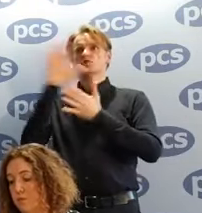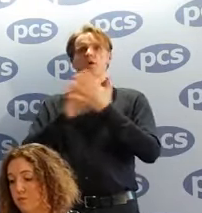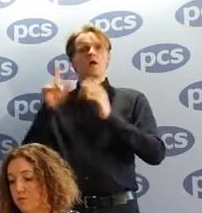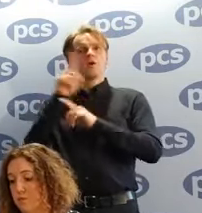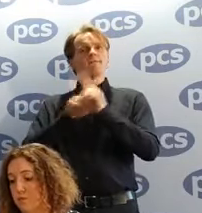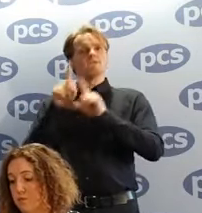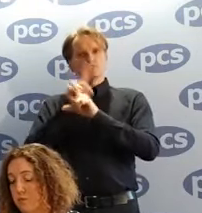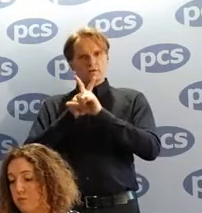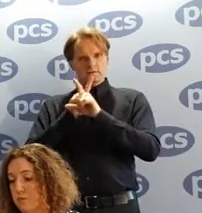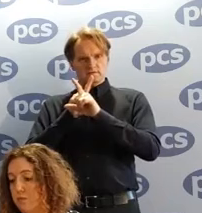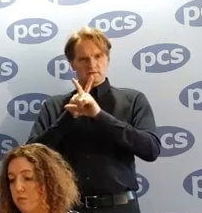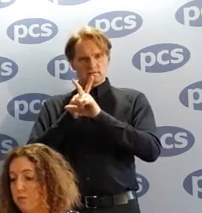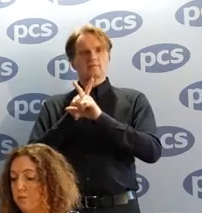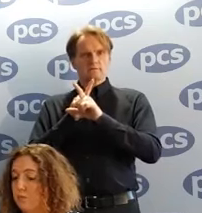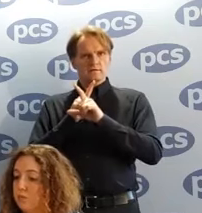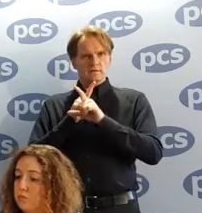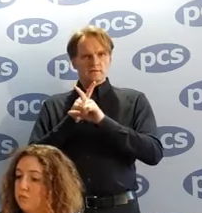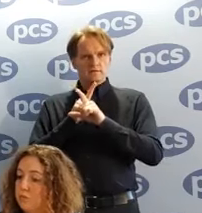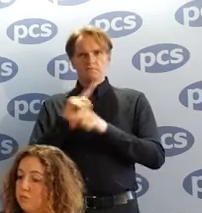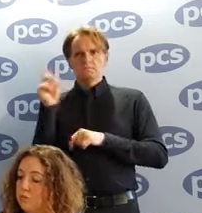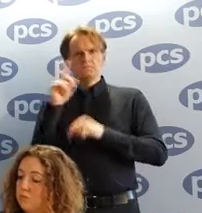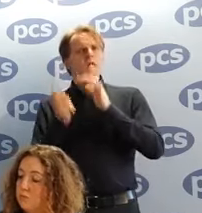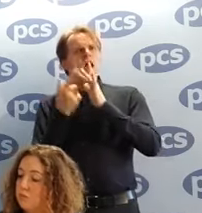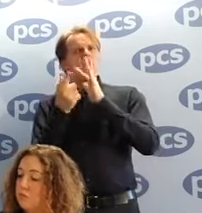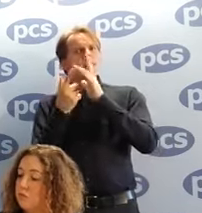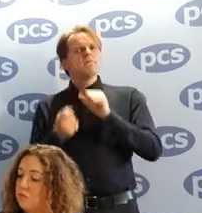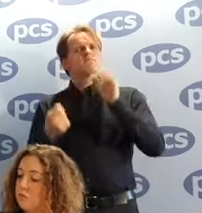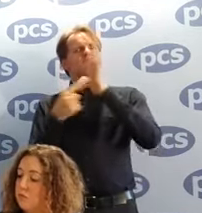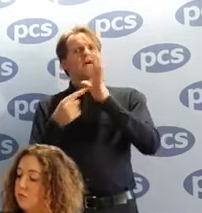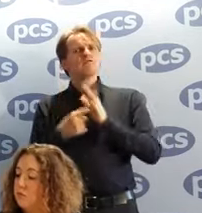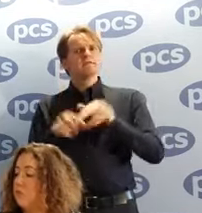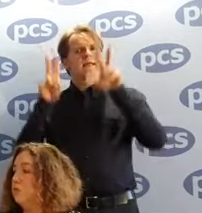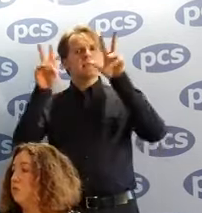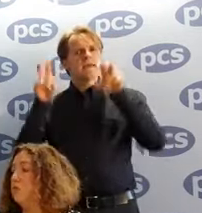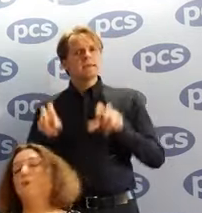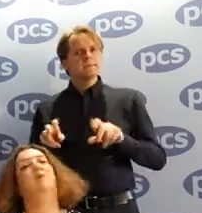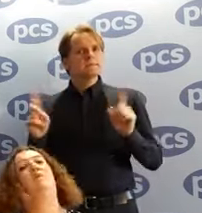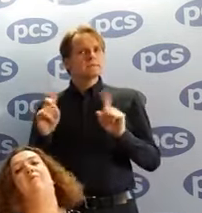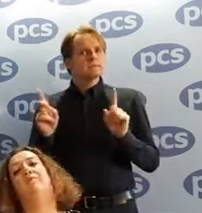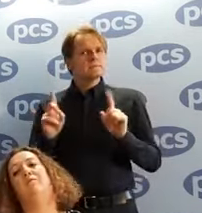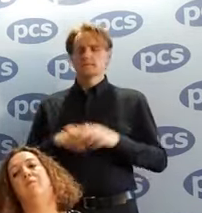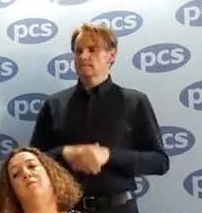group conferences - what are the other priority issues for that conference? Well